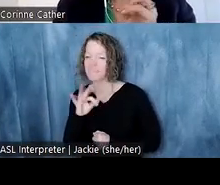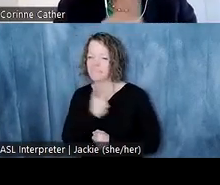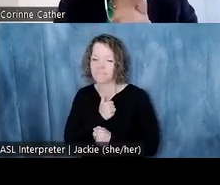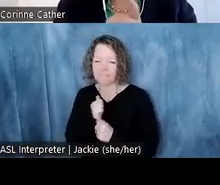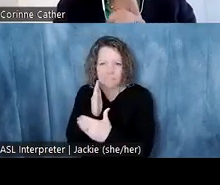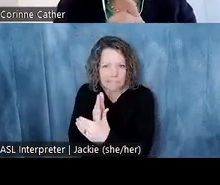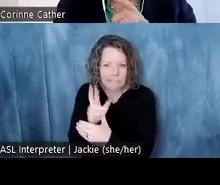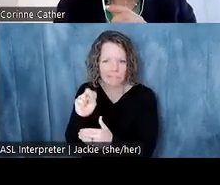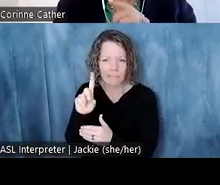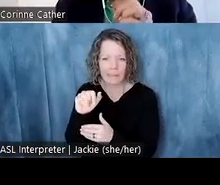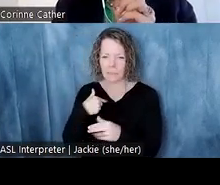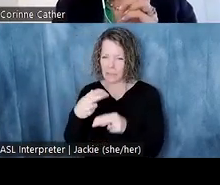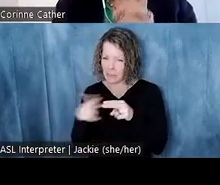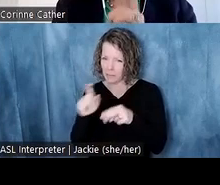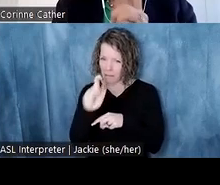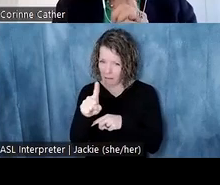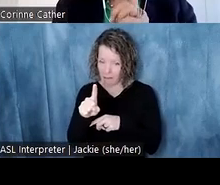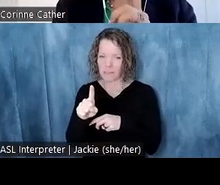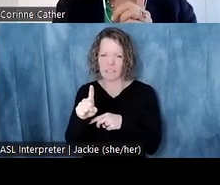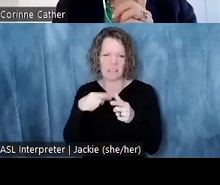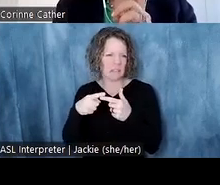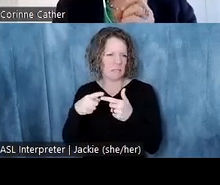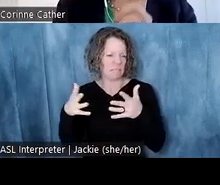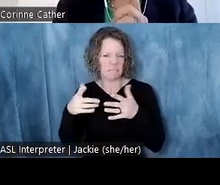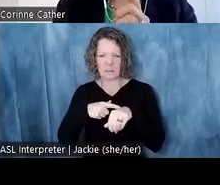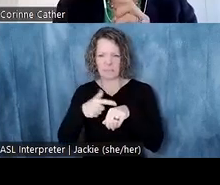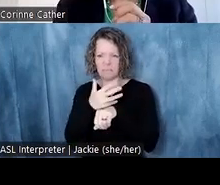and then I think we have to wrap up. But someone in the chat was a bit concerned